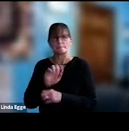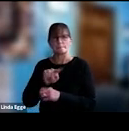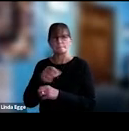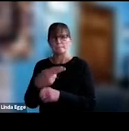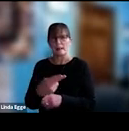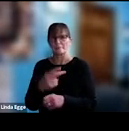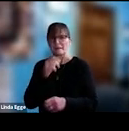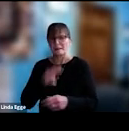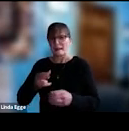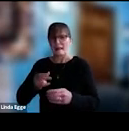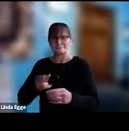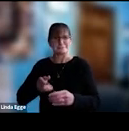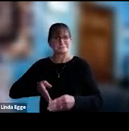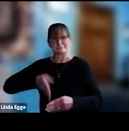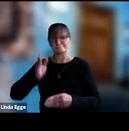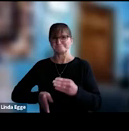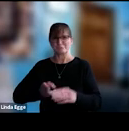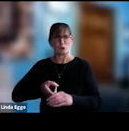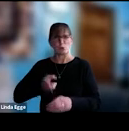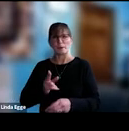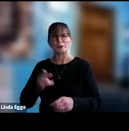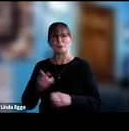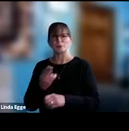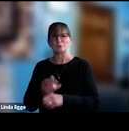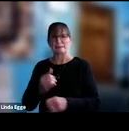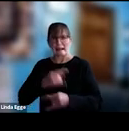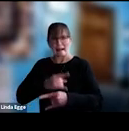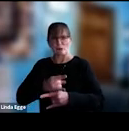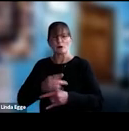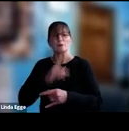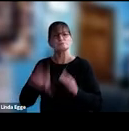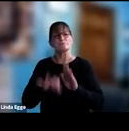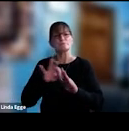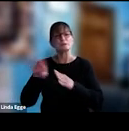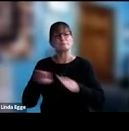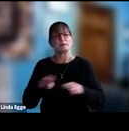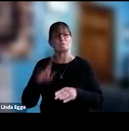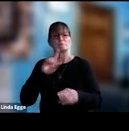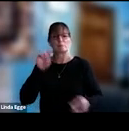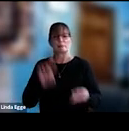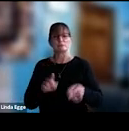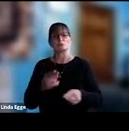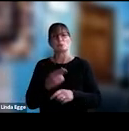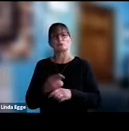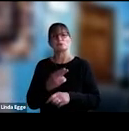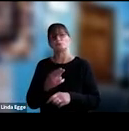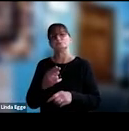which I just think is very interesting. But she finds her behaviors are less severe when she's using alcohol than methamphetamine